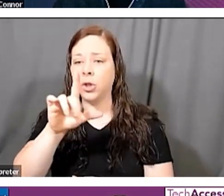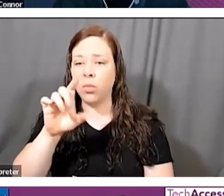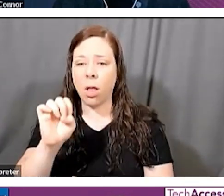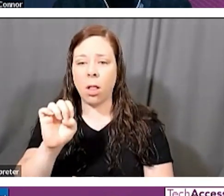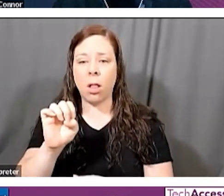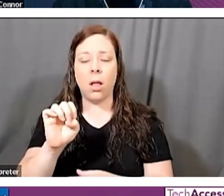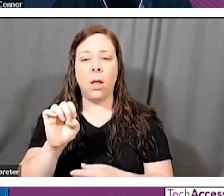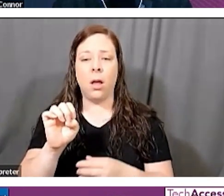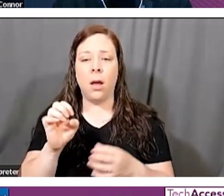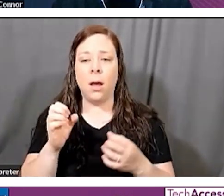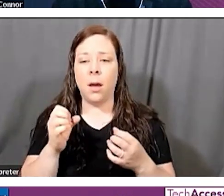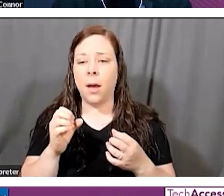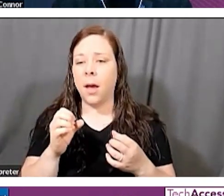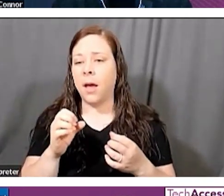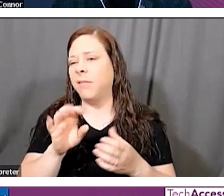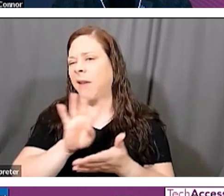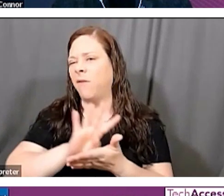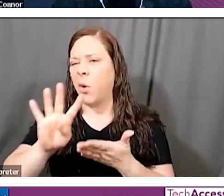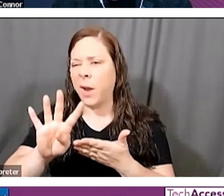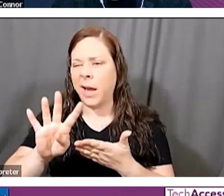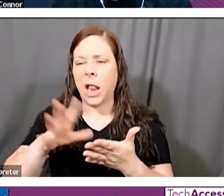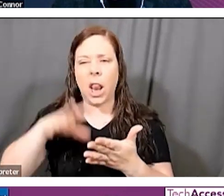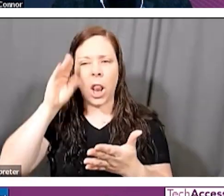or a four week hybrid learning design course?